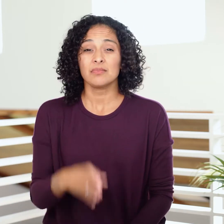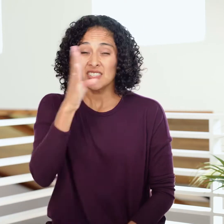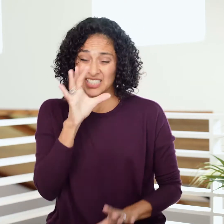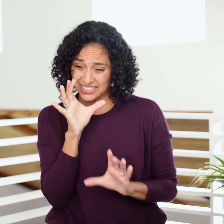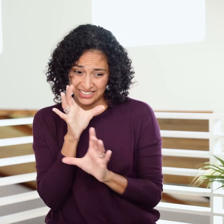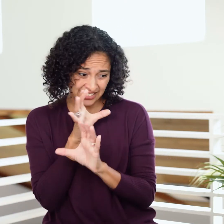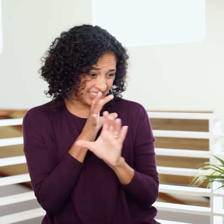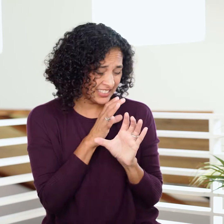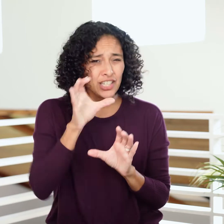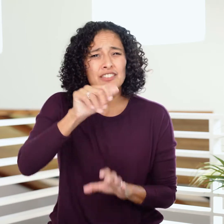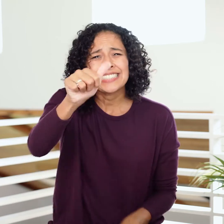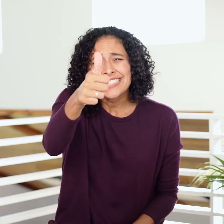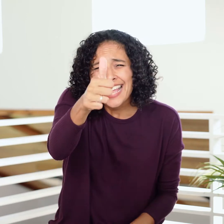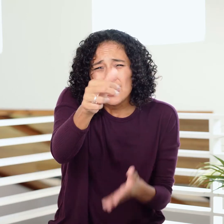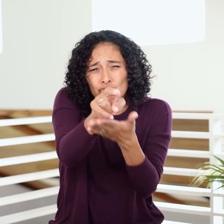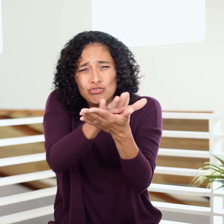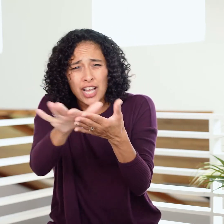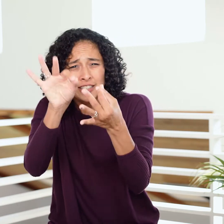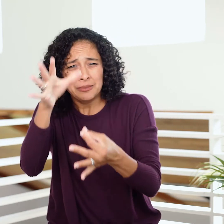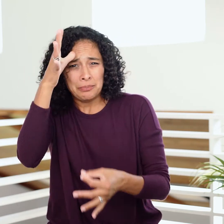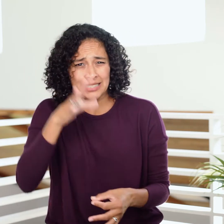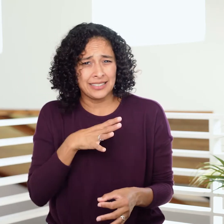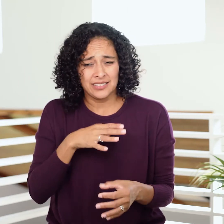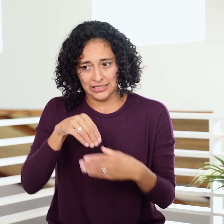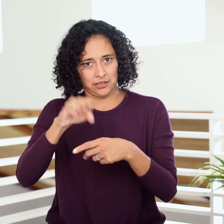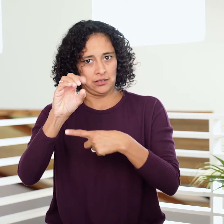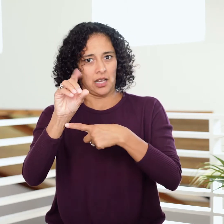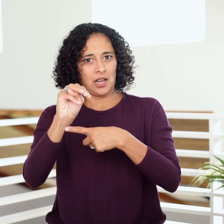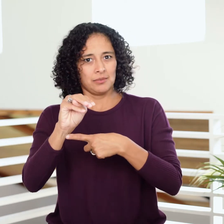God can’t even find 10 righteous men in Sodom;